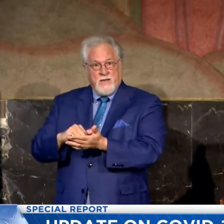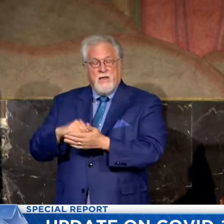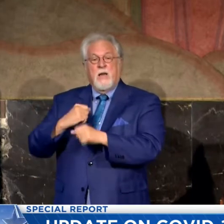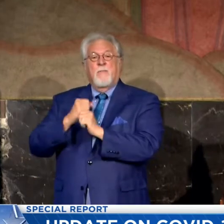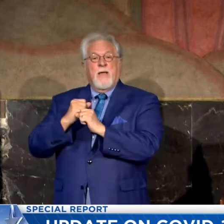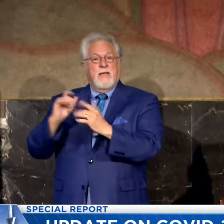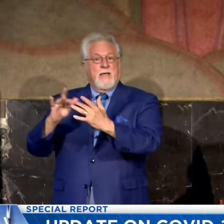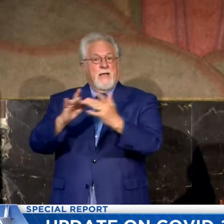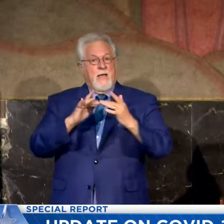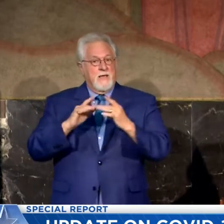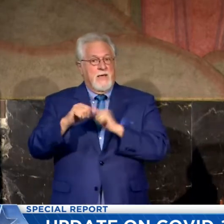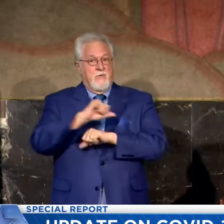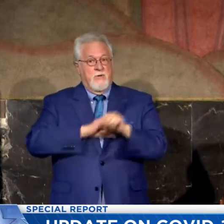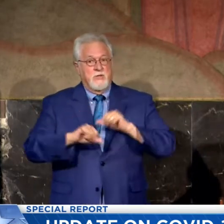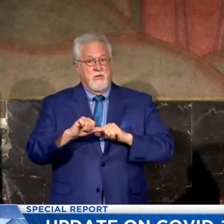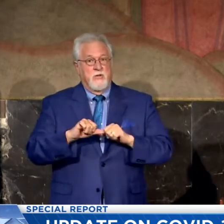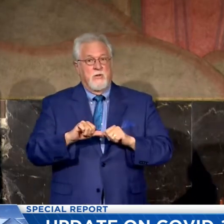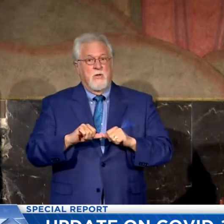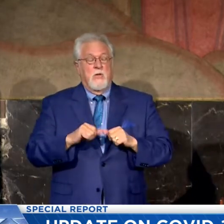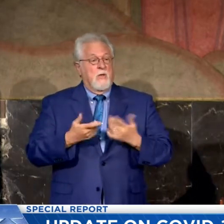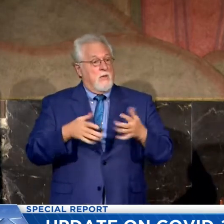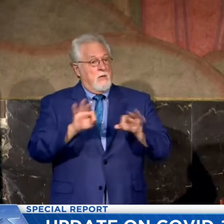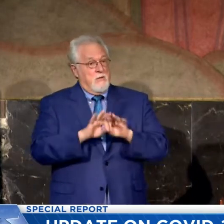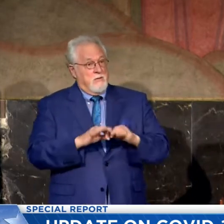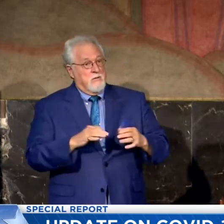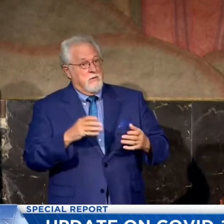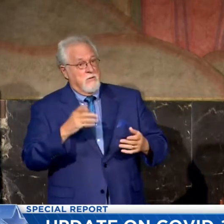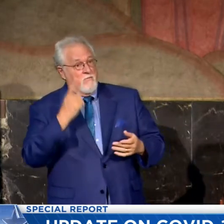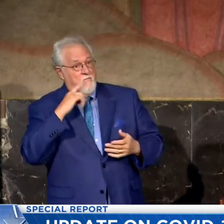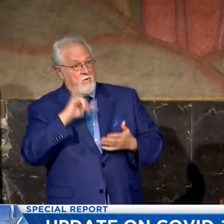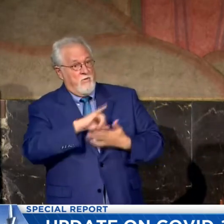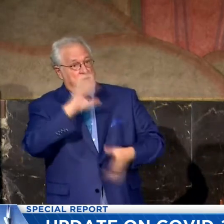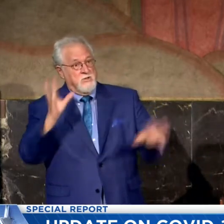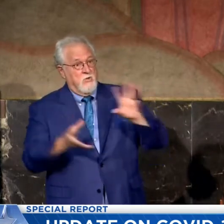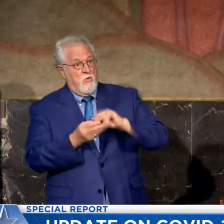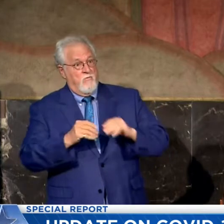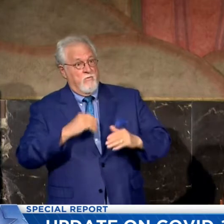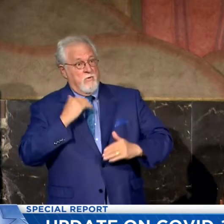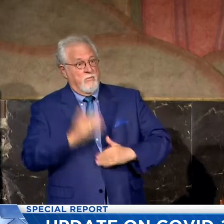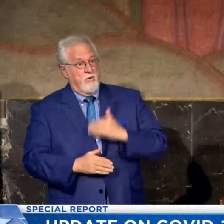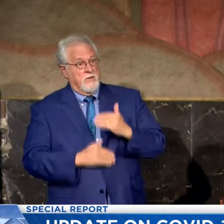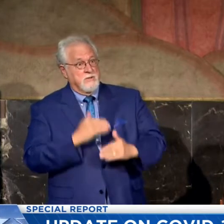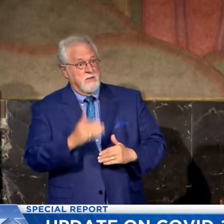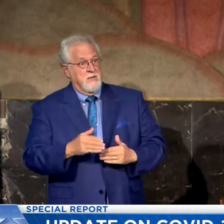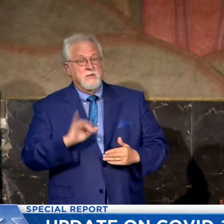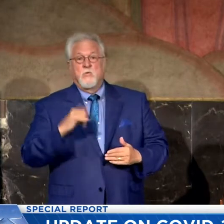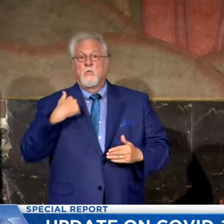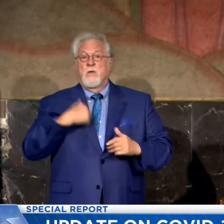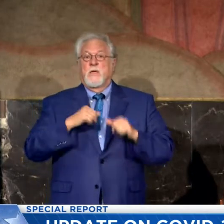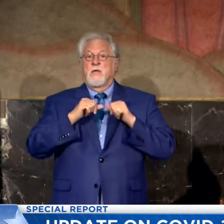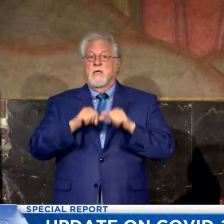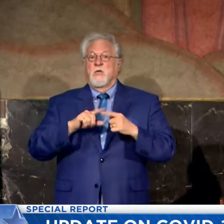WE MOVE FORWARD AND REENGAGE MORE OF THE ECONOMY AND GET PEOPLE MOVING AGAIN AND MAKING